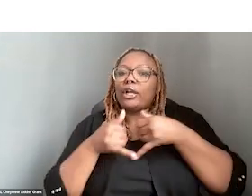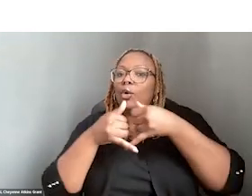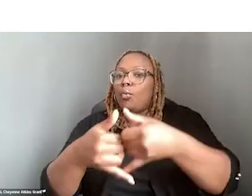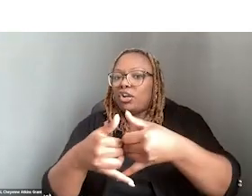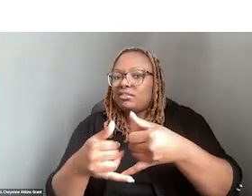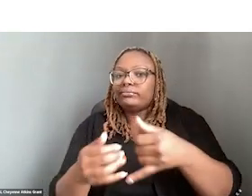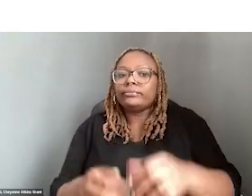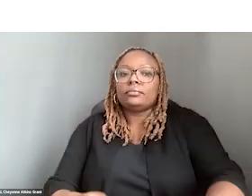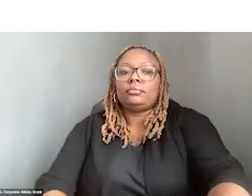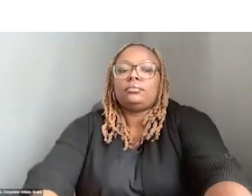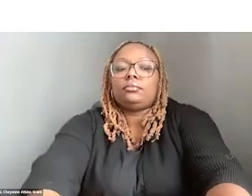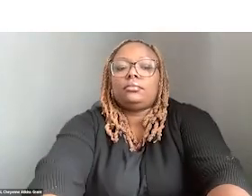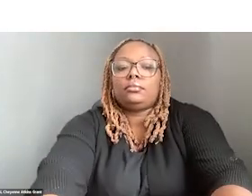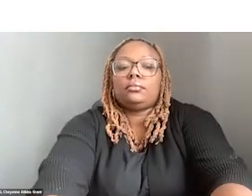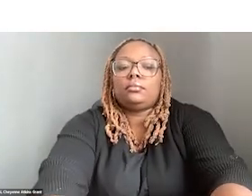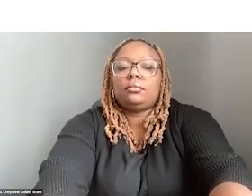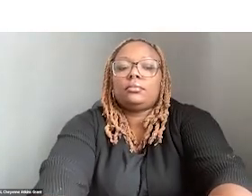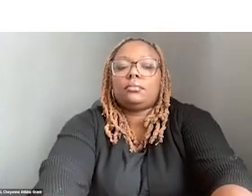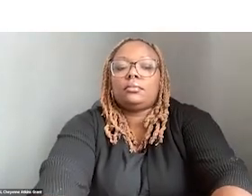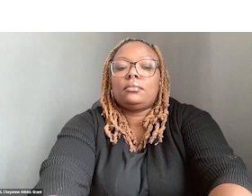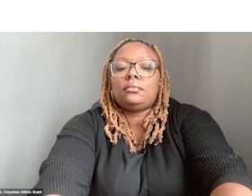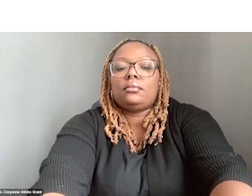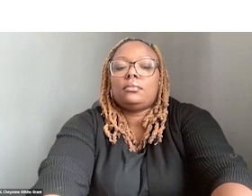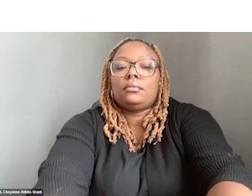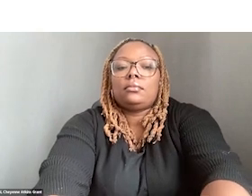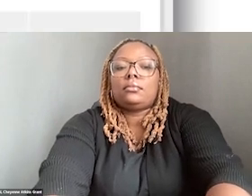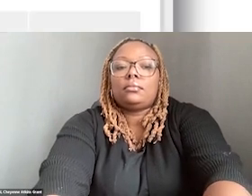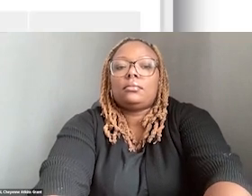So when my parents ask me, like, what do you do and how does this help researchers?